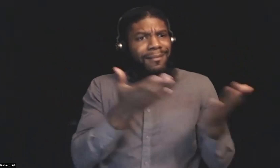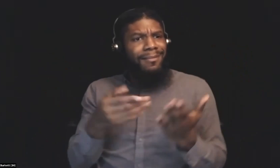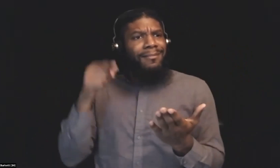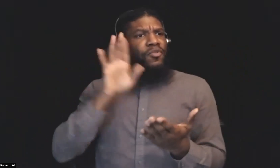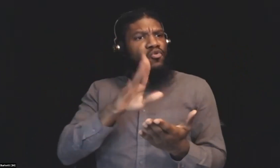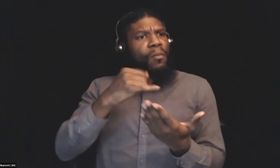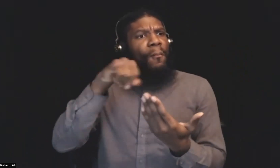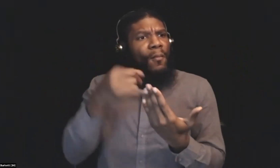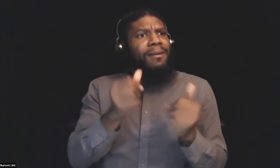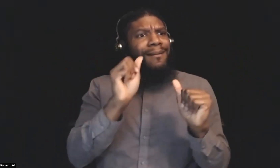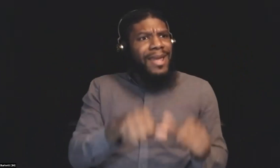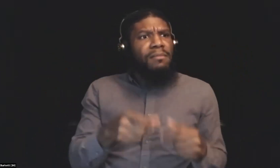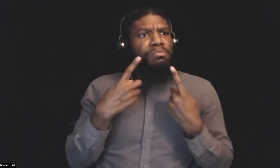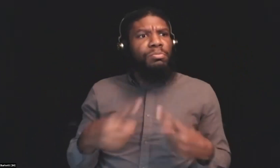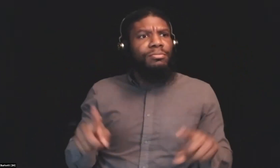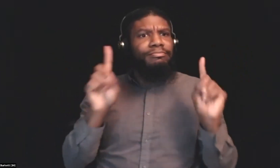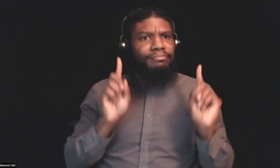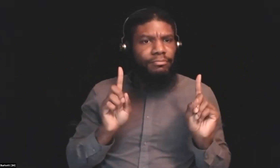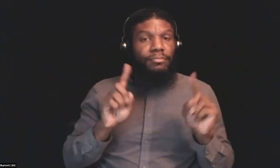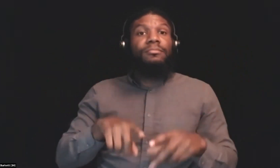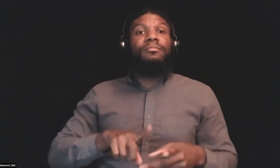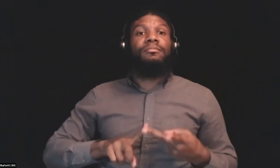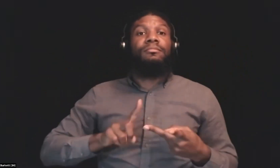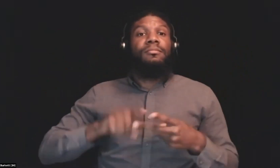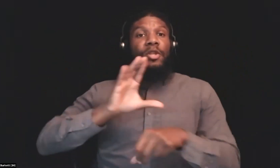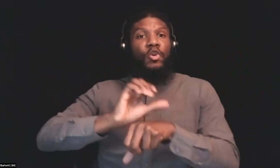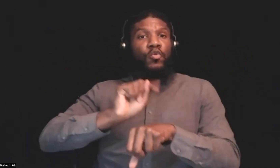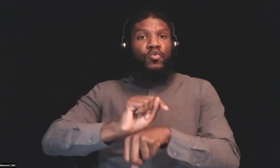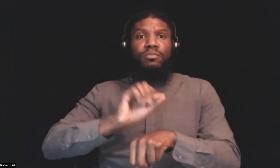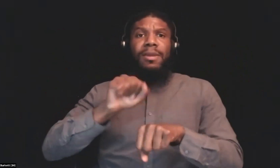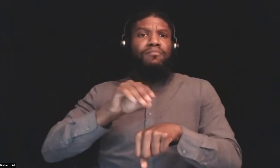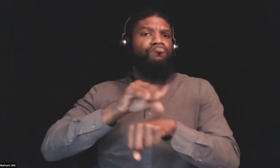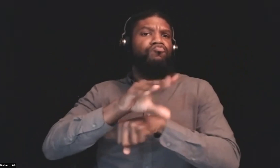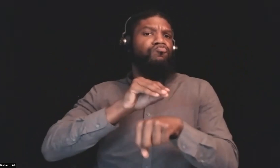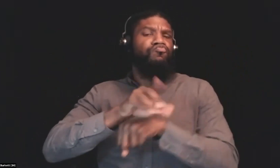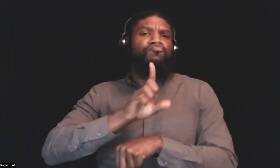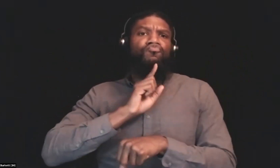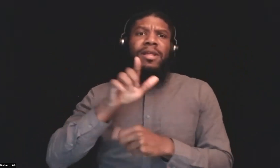and that you know consultants do have valuable feedback to give on the rhetorical situation of